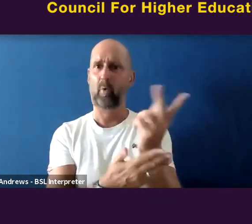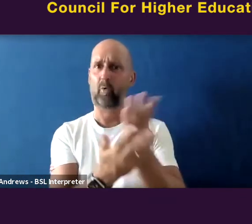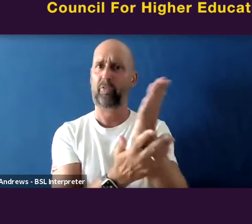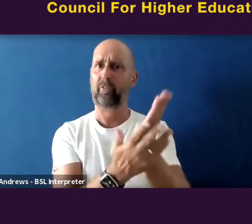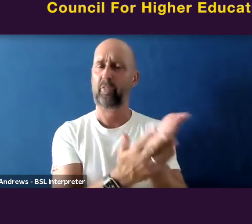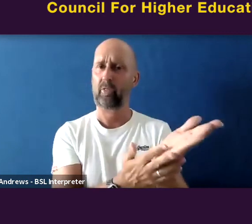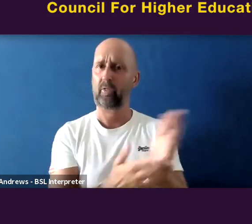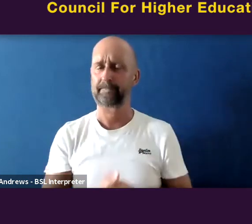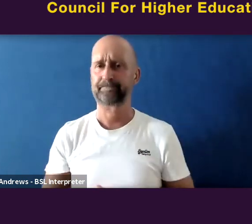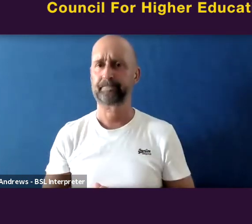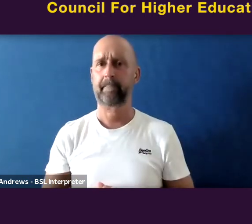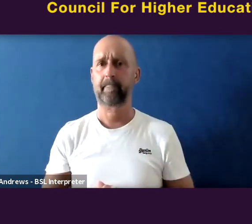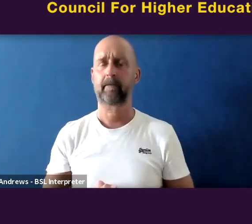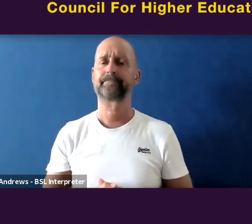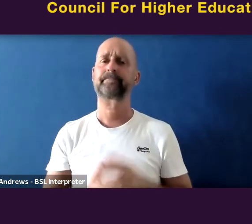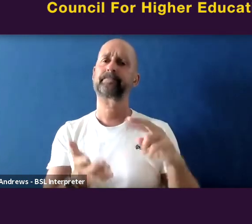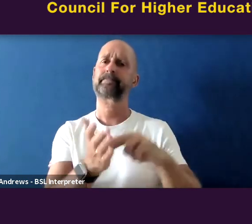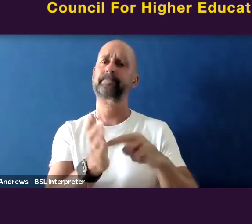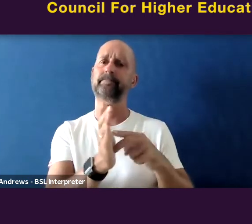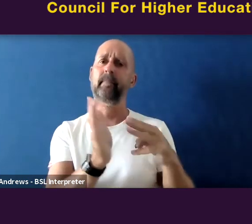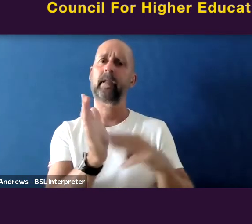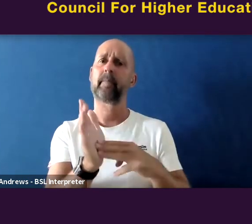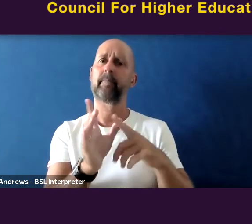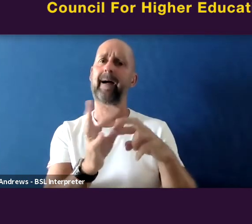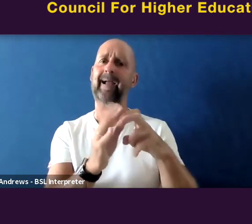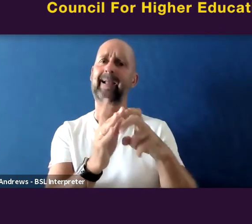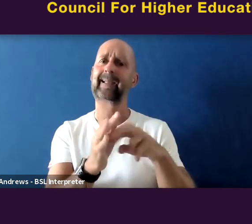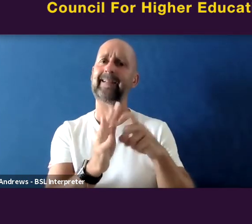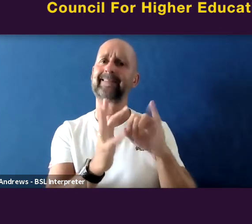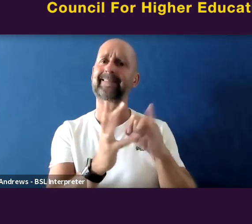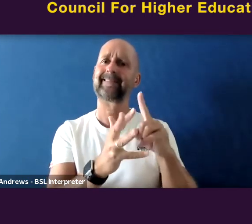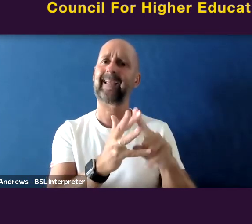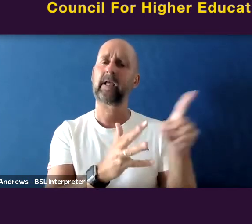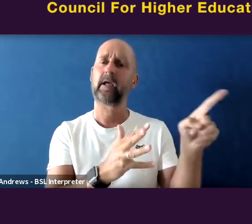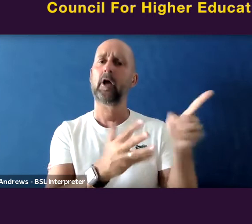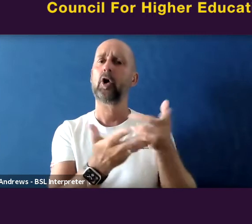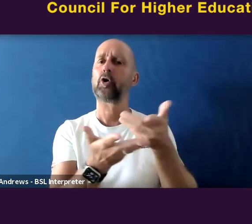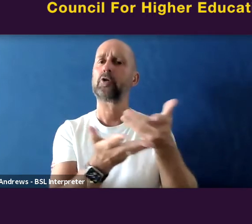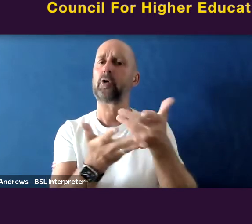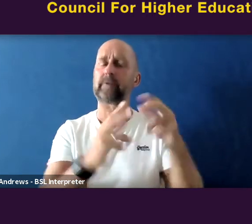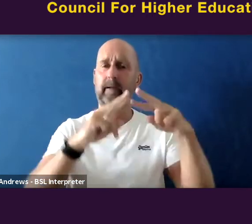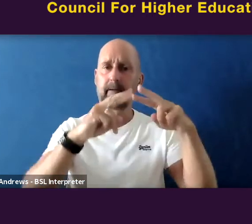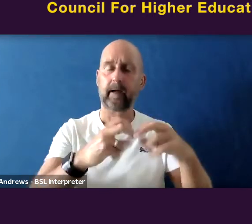and organisations such as McKinsey consulting have found that those organisations that